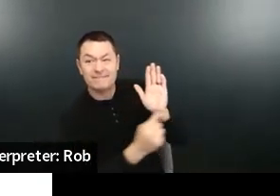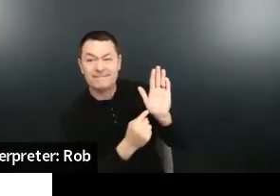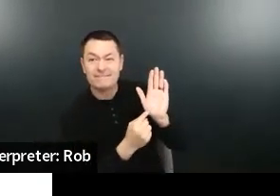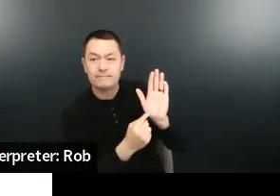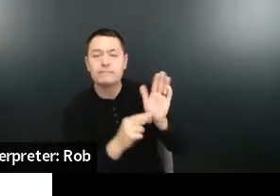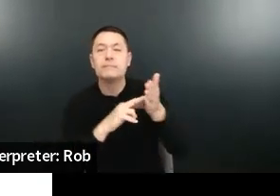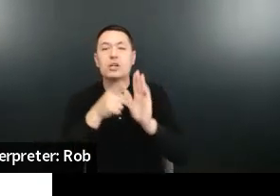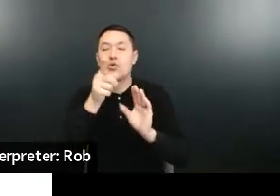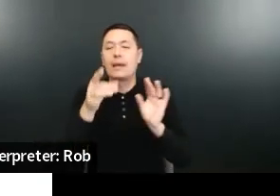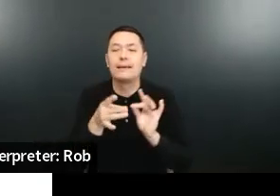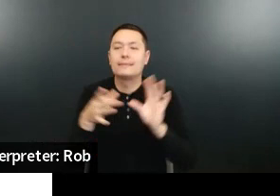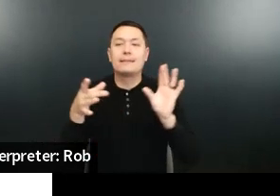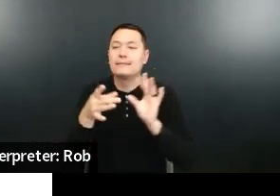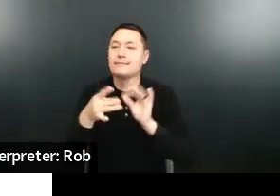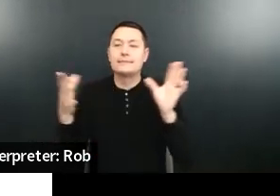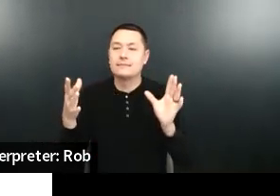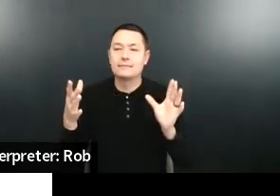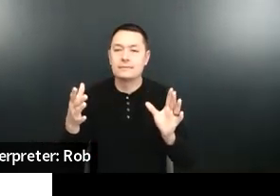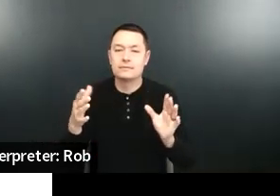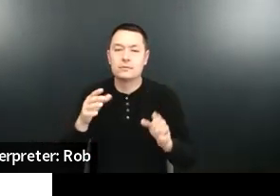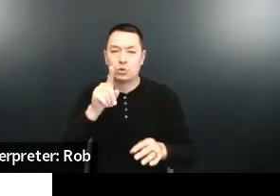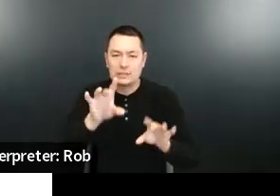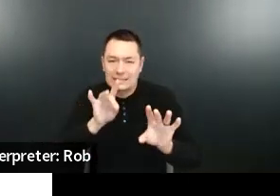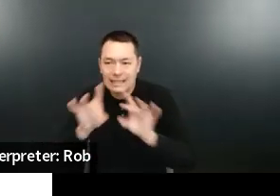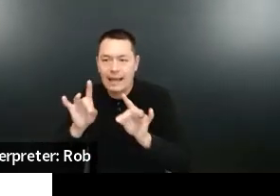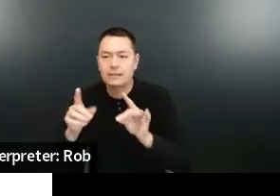those selections that you have made So thank you.